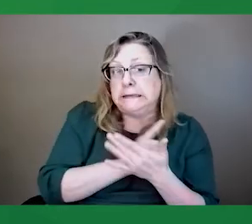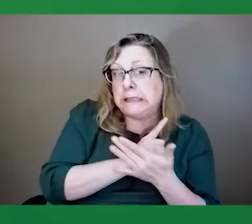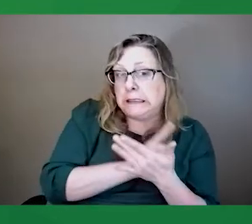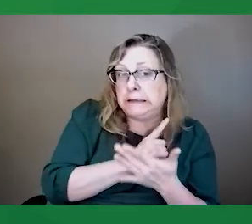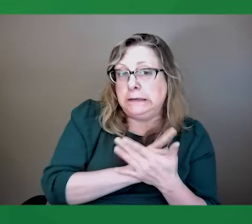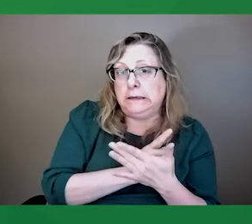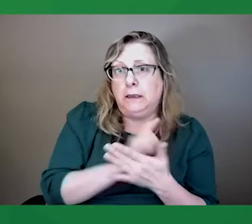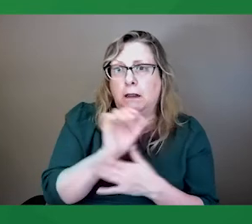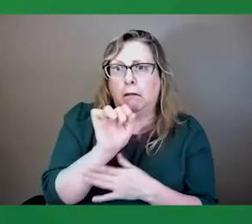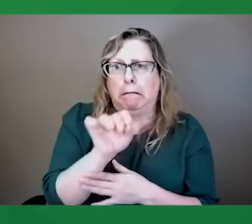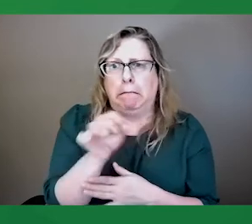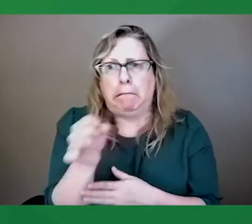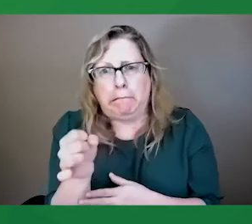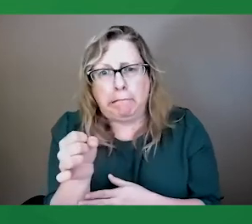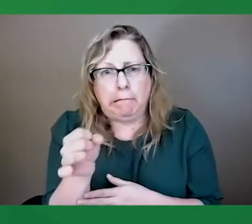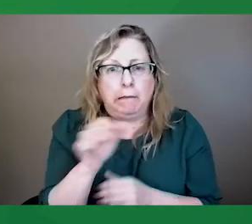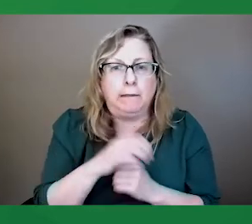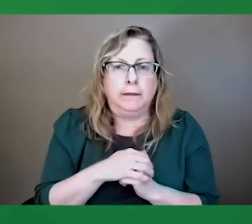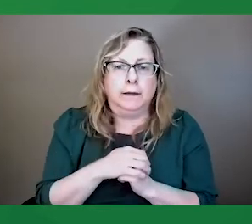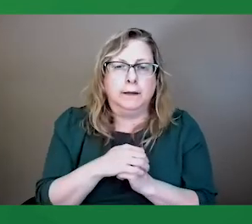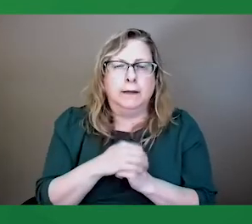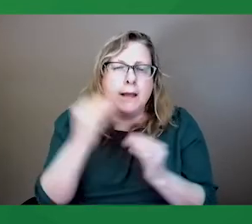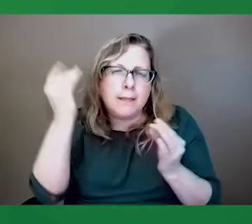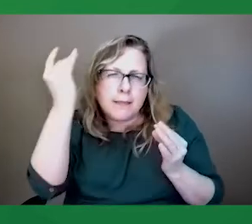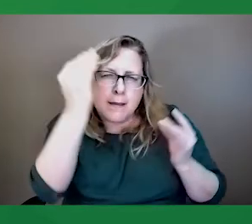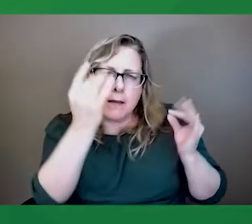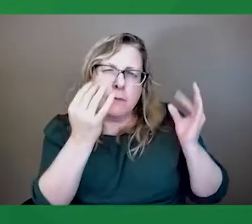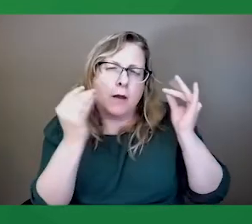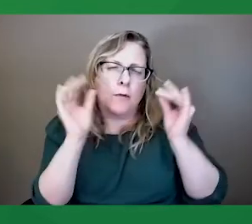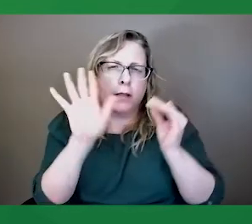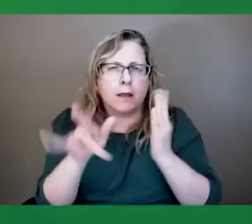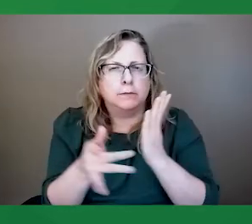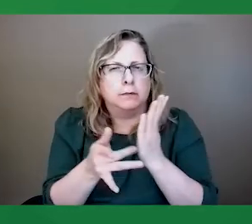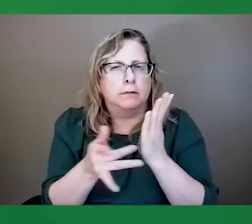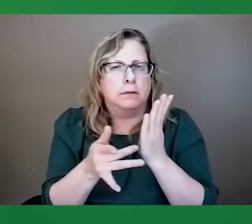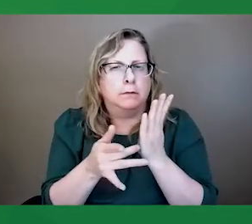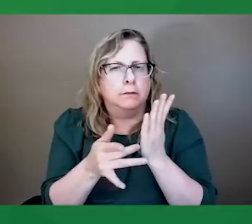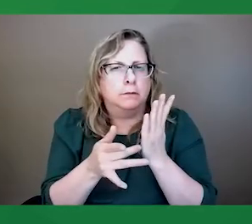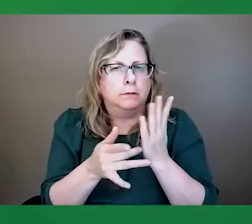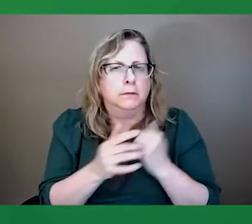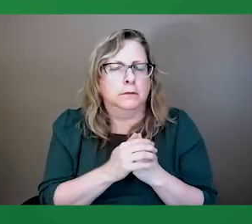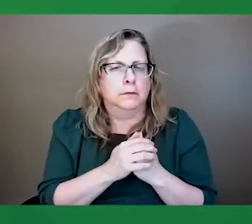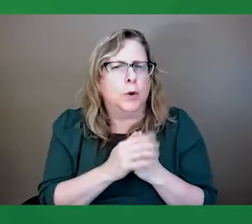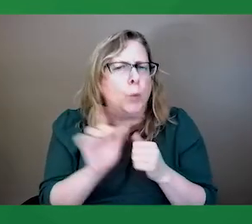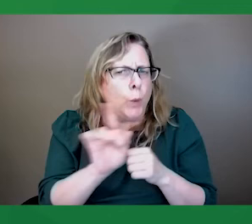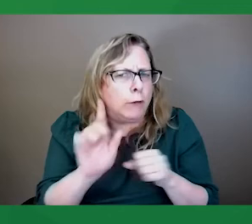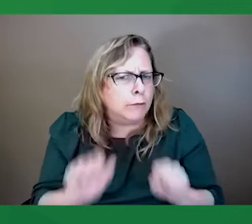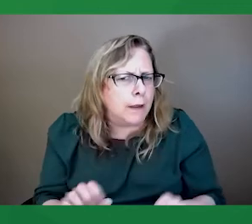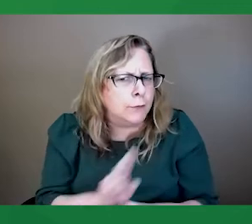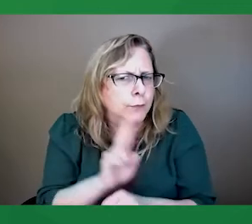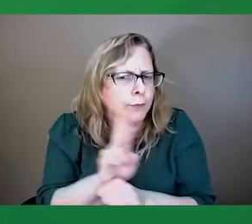So think about this. Think about the applications of this technology. If you start off